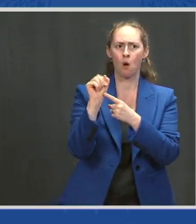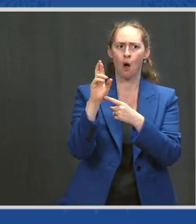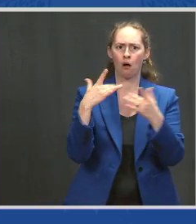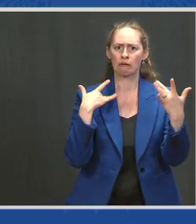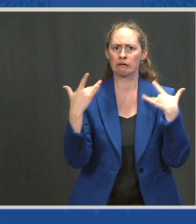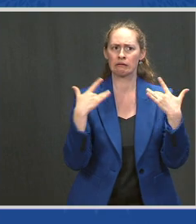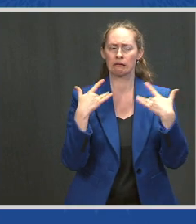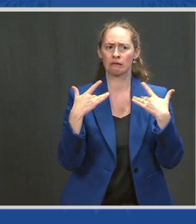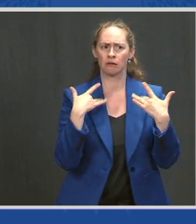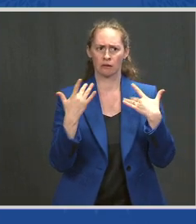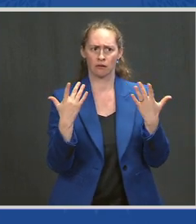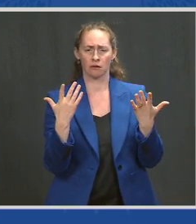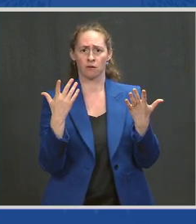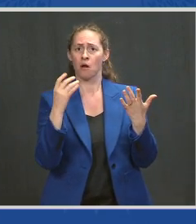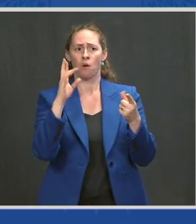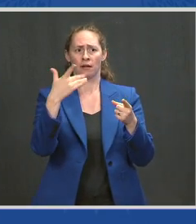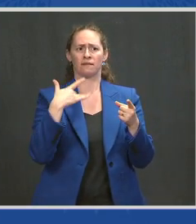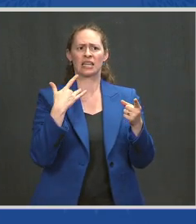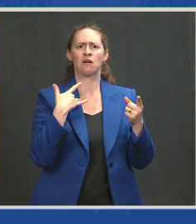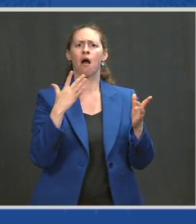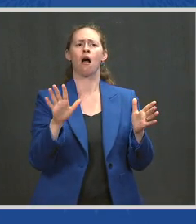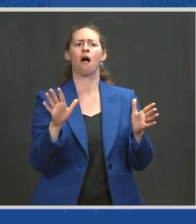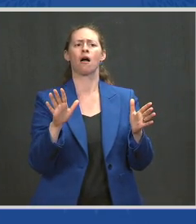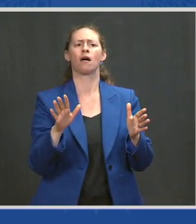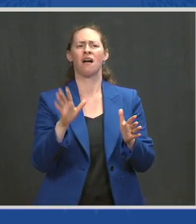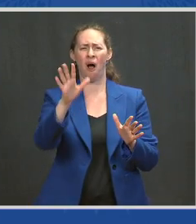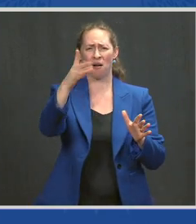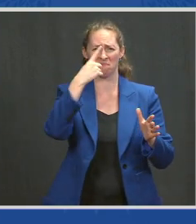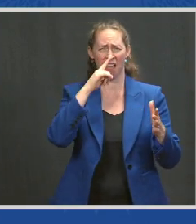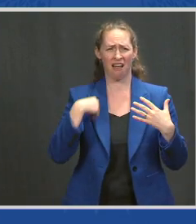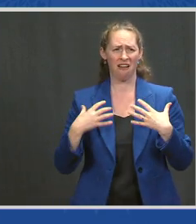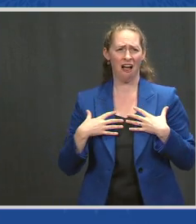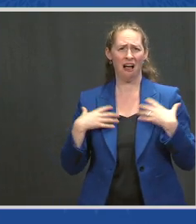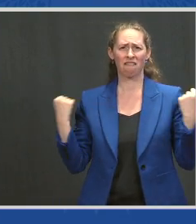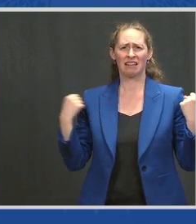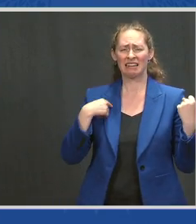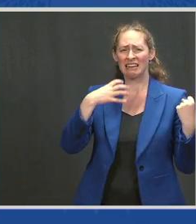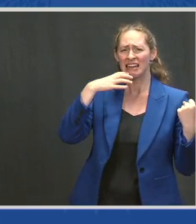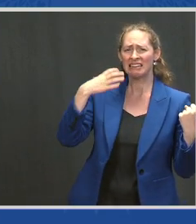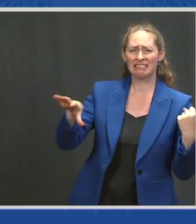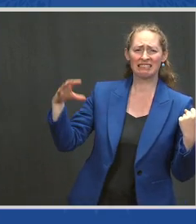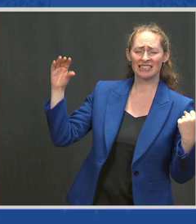The President: With your permission, I'm going to take my coat off. The sun is hot. The Press: -- anything that would make you think